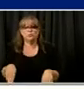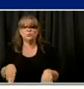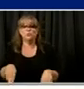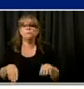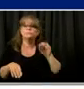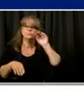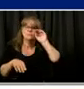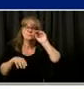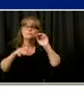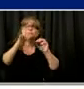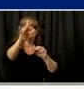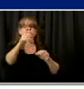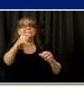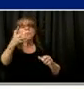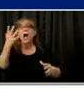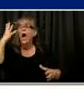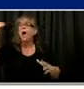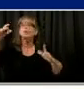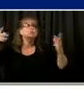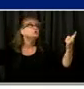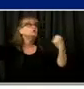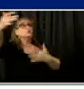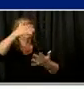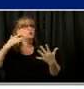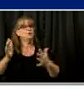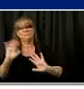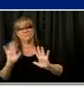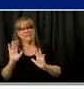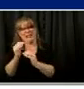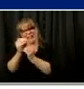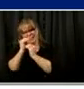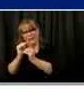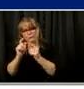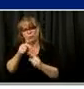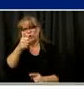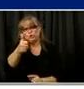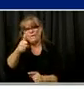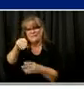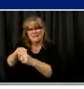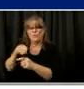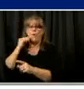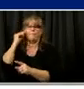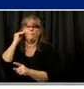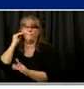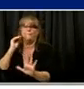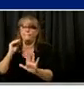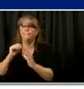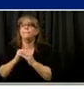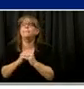exercise in particular uh residents should limit exertions if you're again if you're asthmatic or